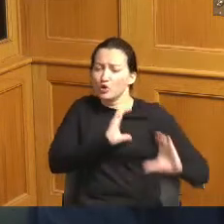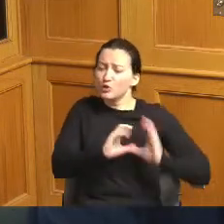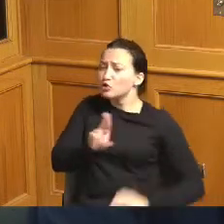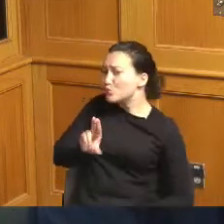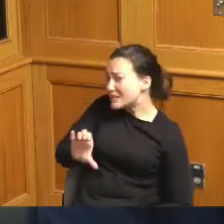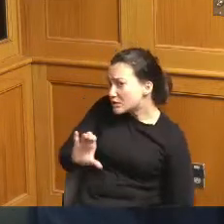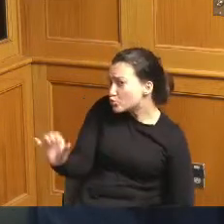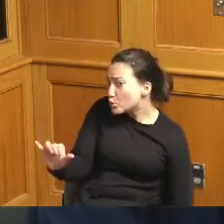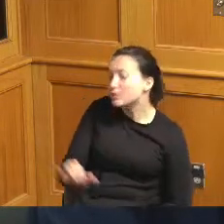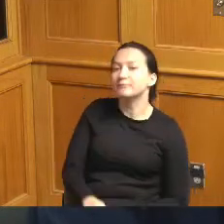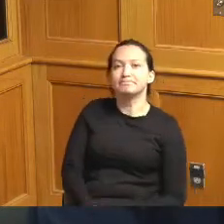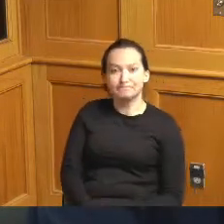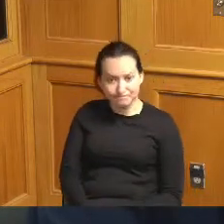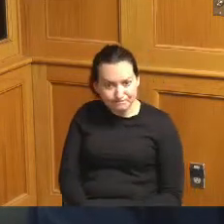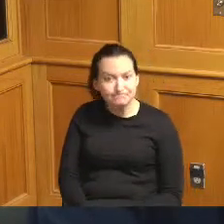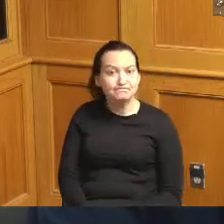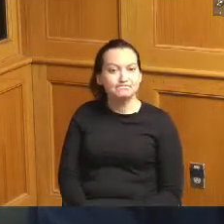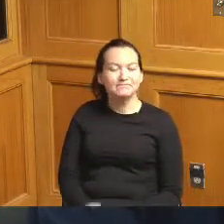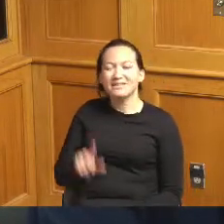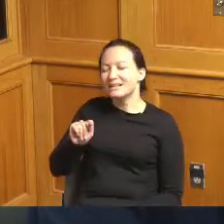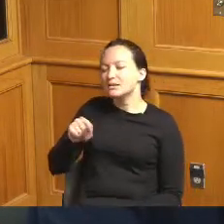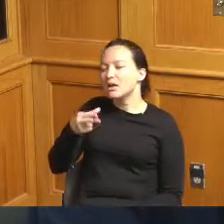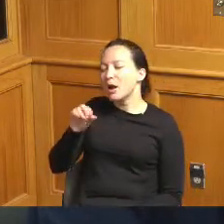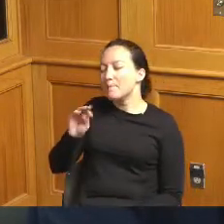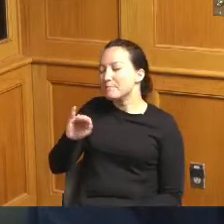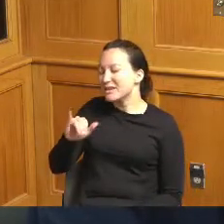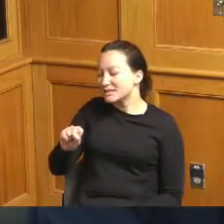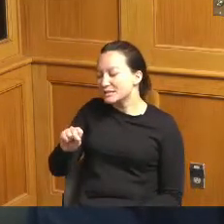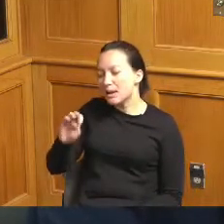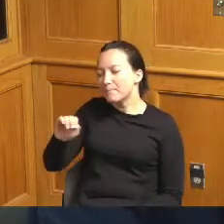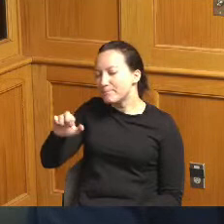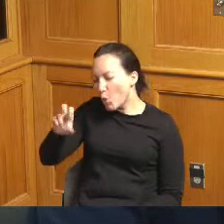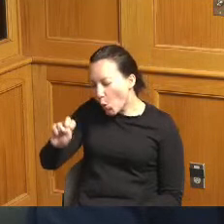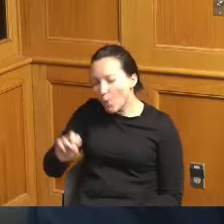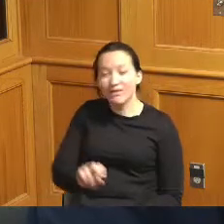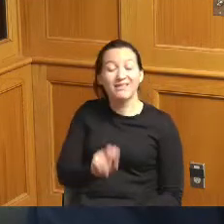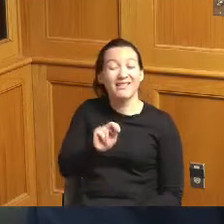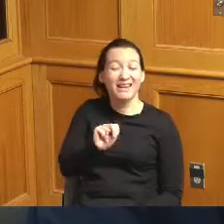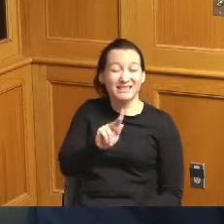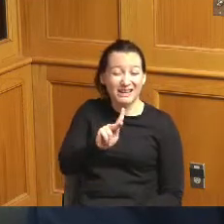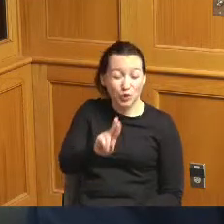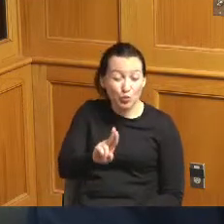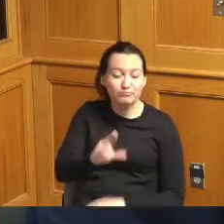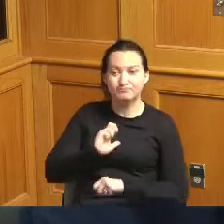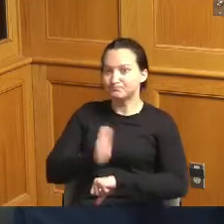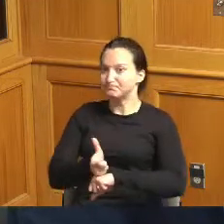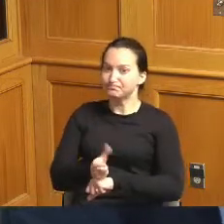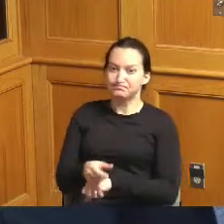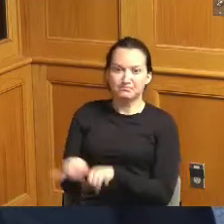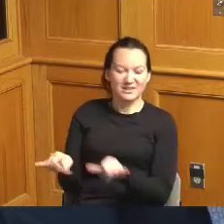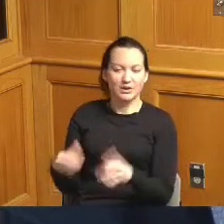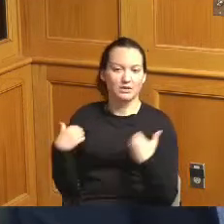now and Thomas Moore and NKU as well to try to do something similar to bring in young Talent